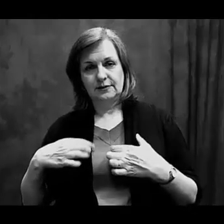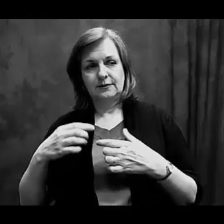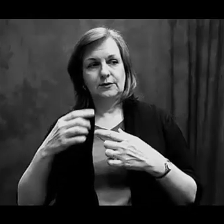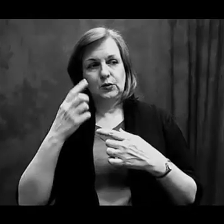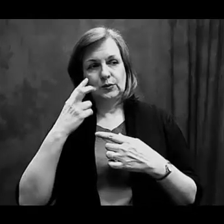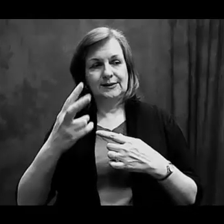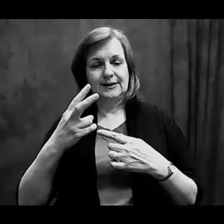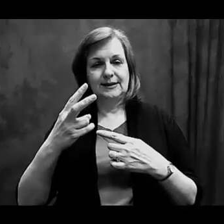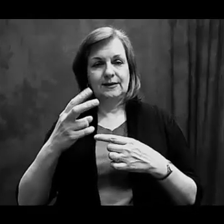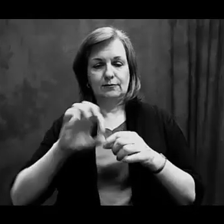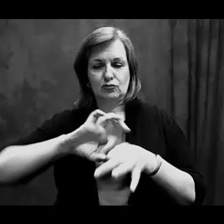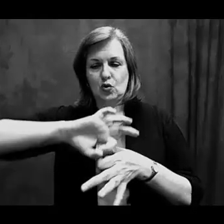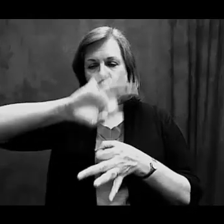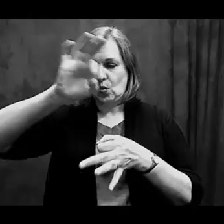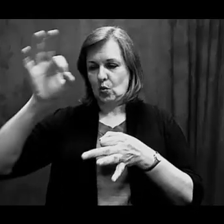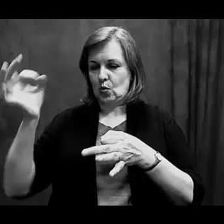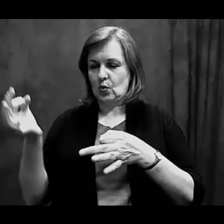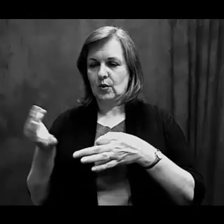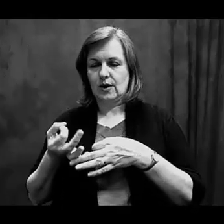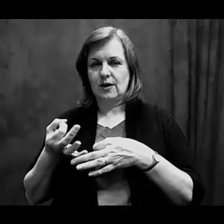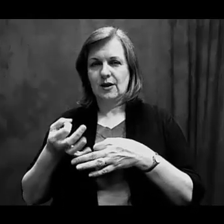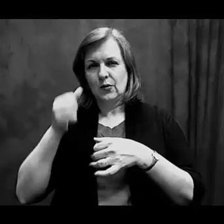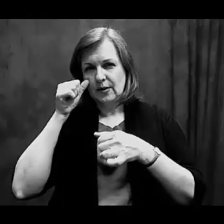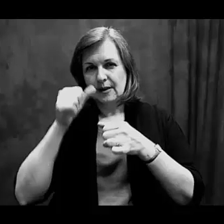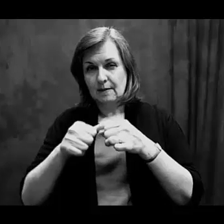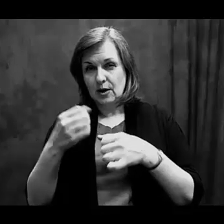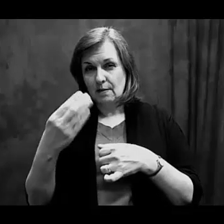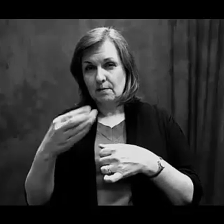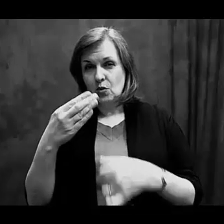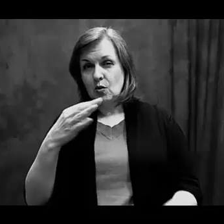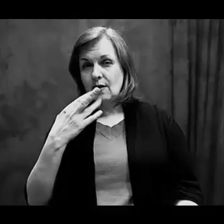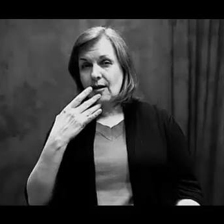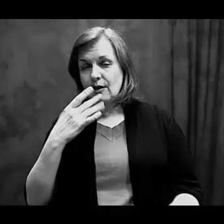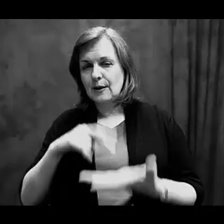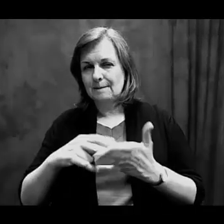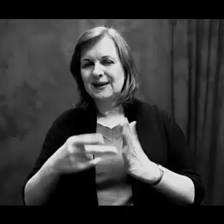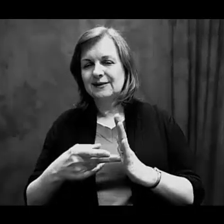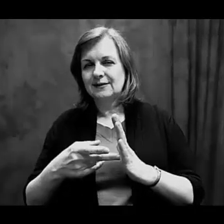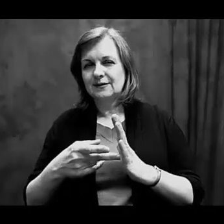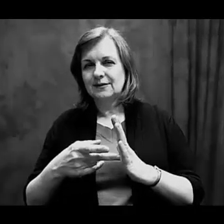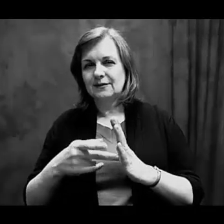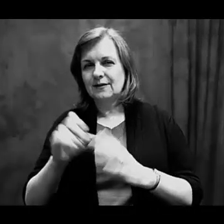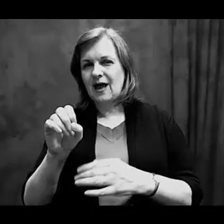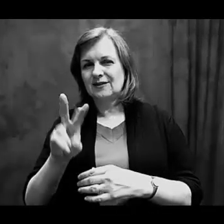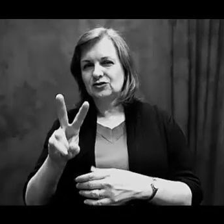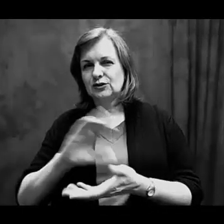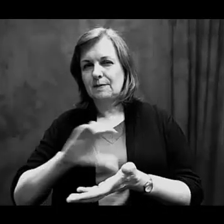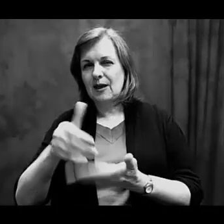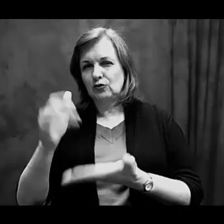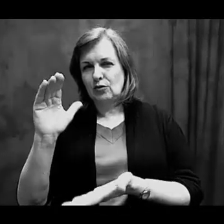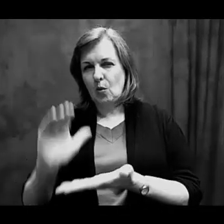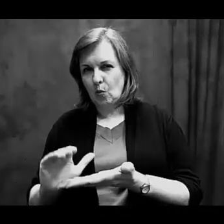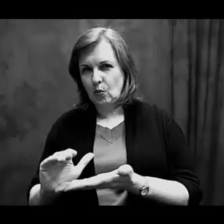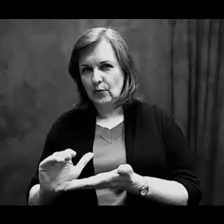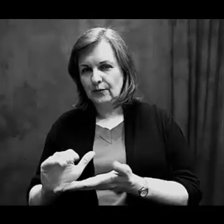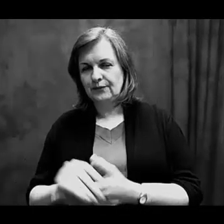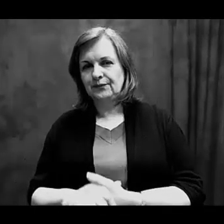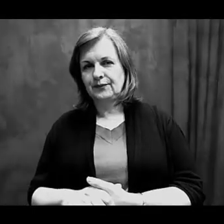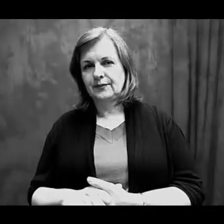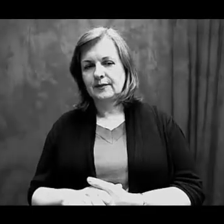so the right side pumping out to the lungs and we see that we're moving out here to the lungs